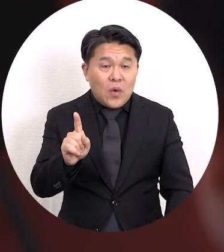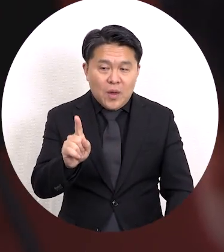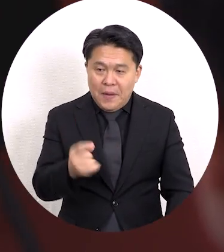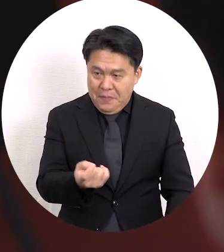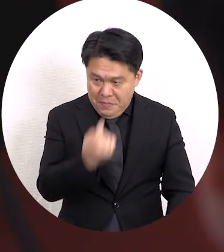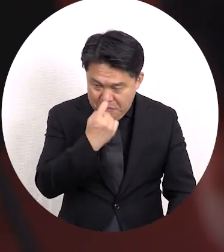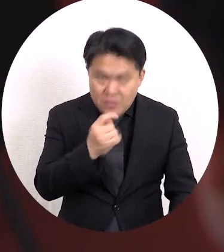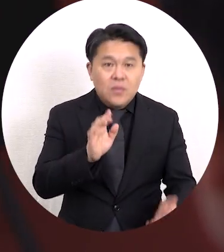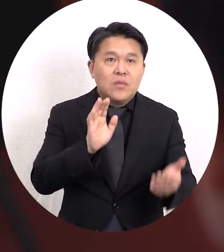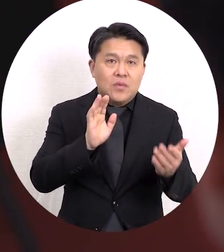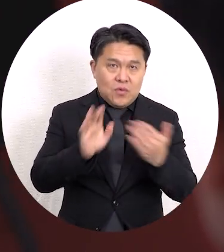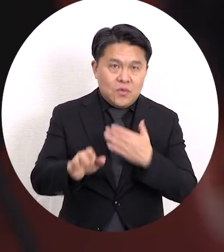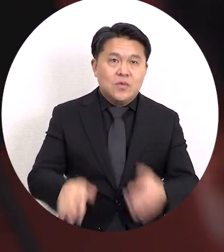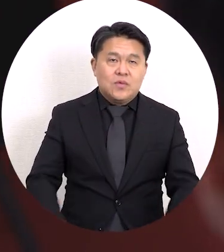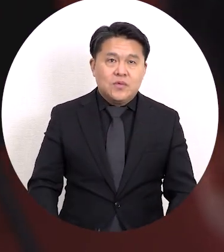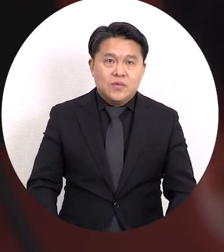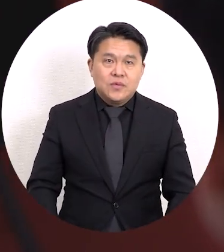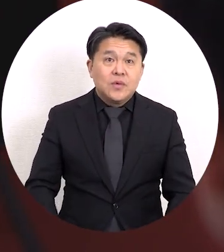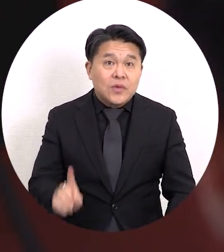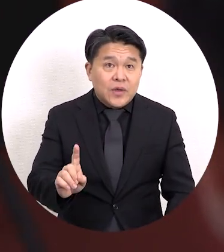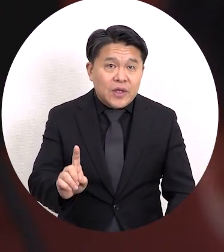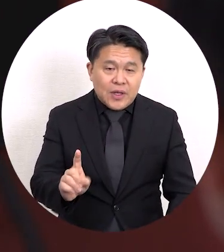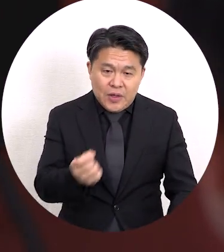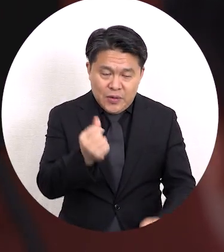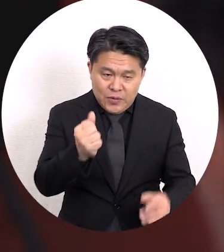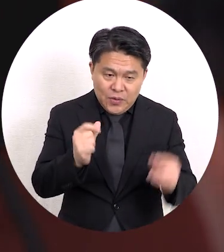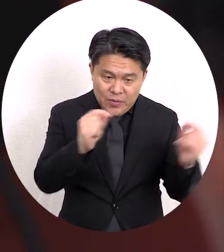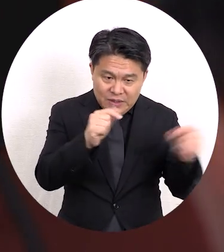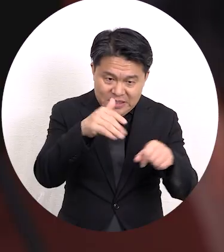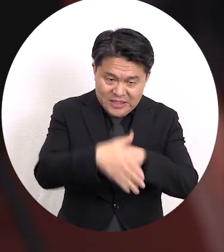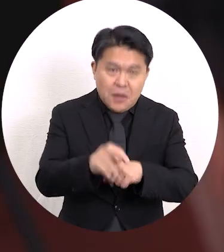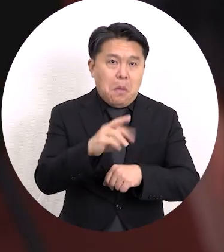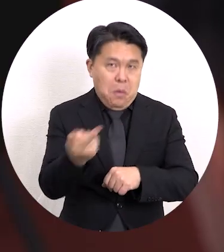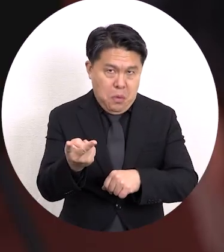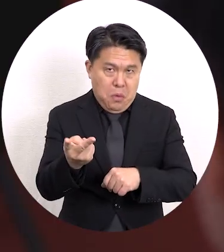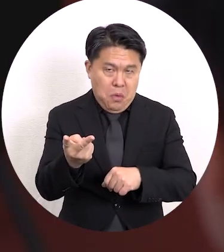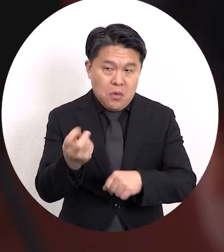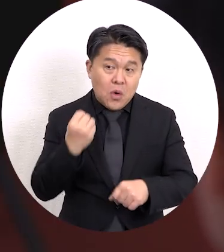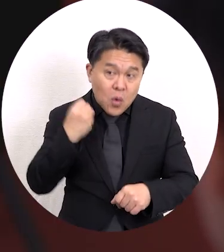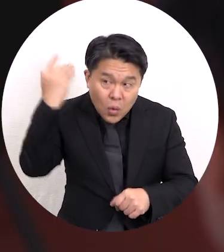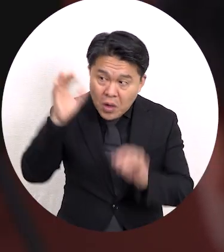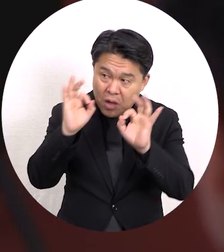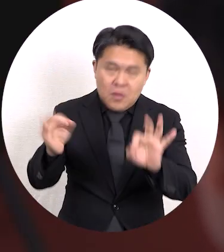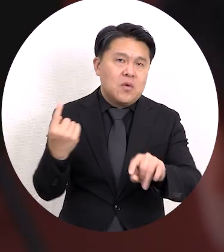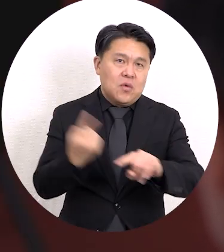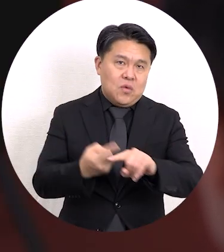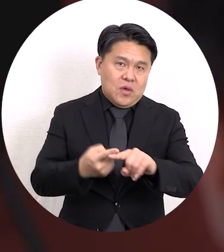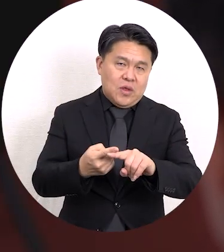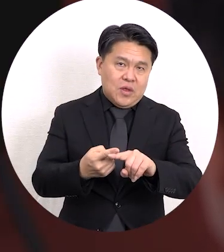where the patterns can change over time, and whales do the same.